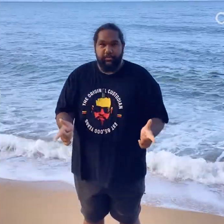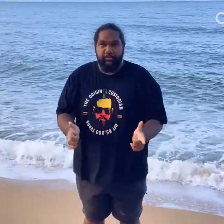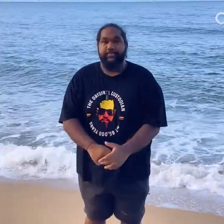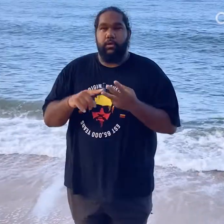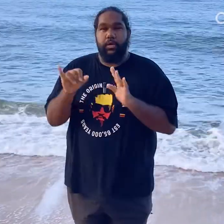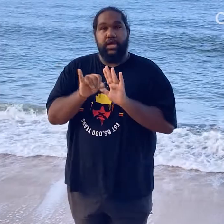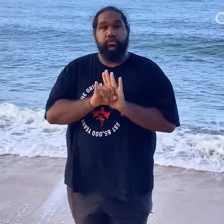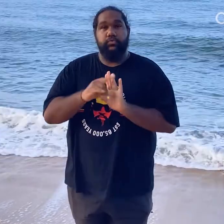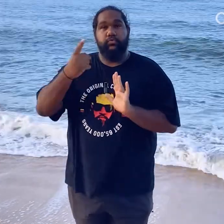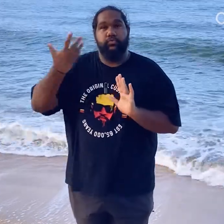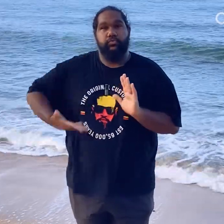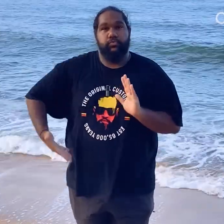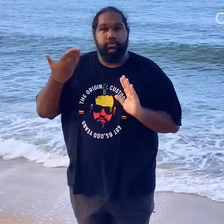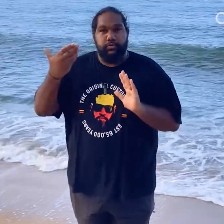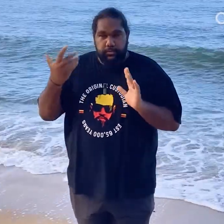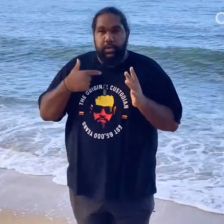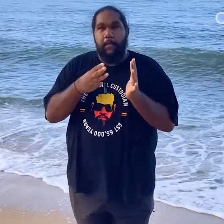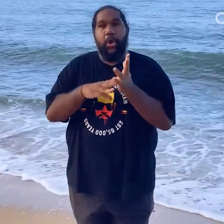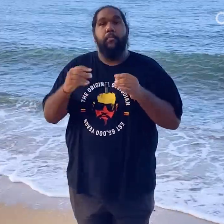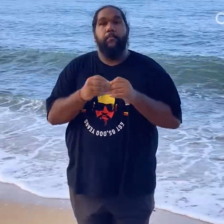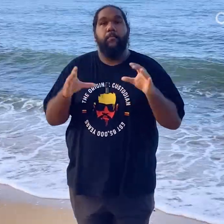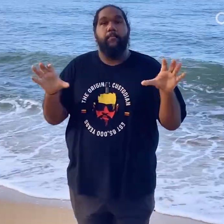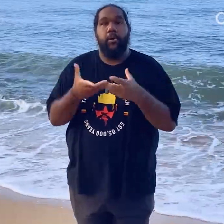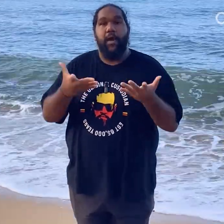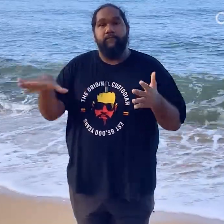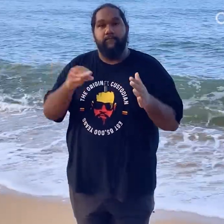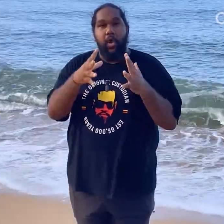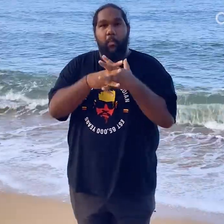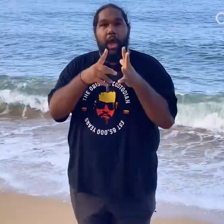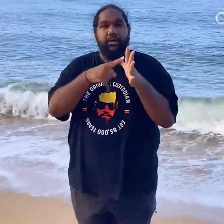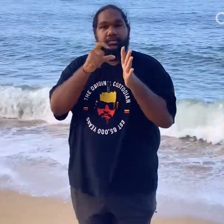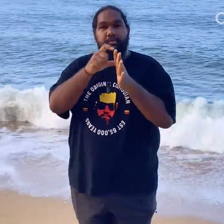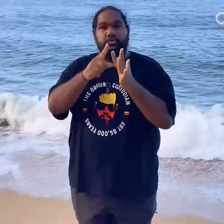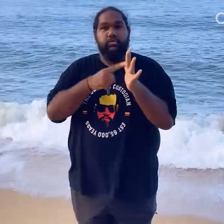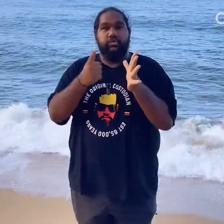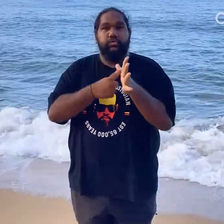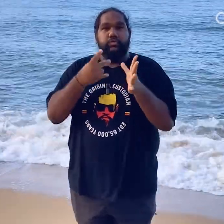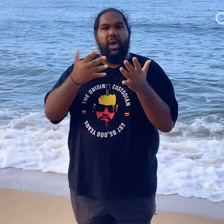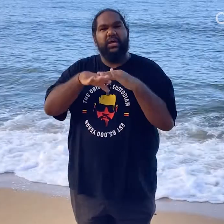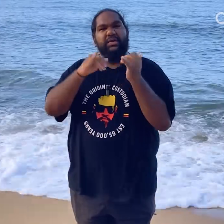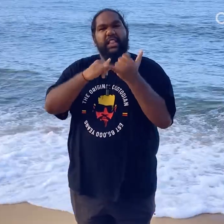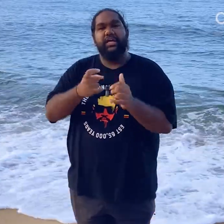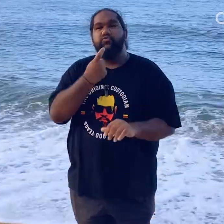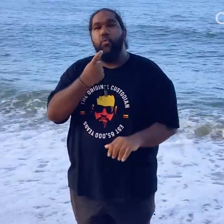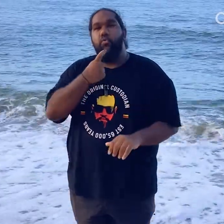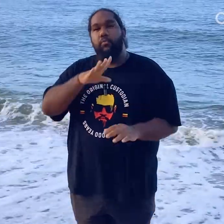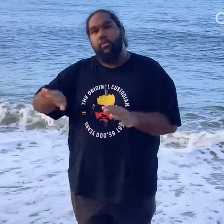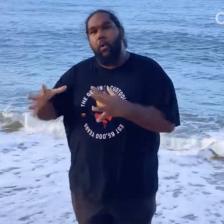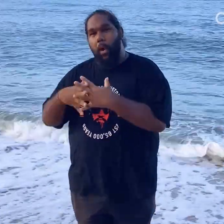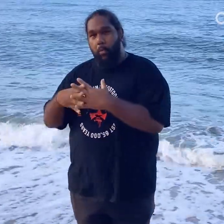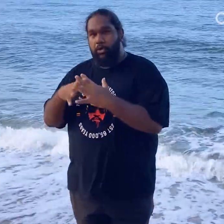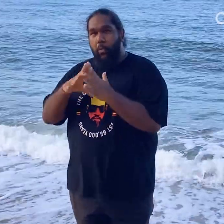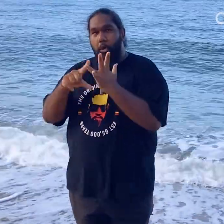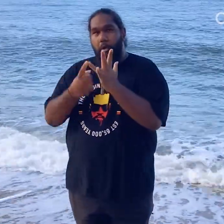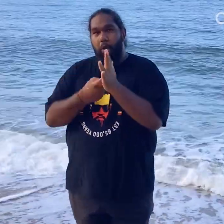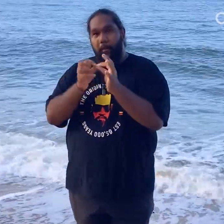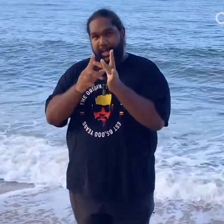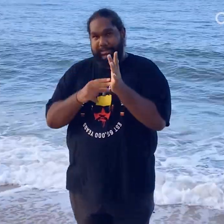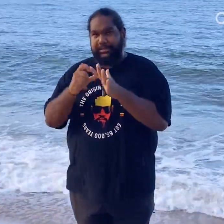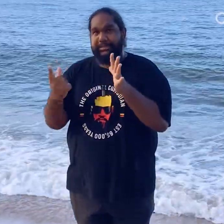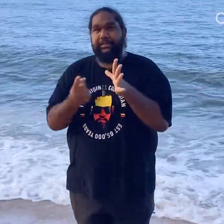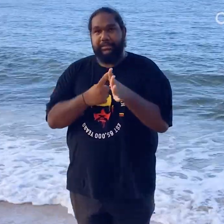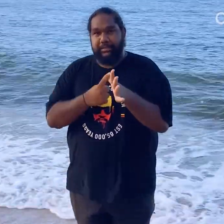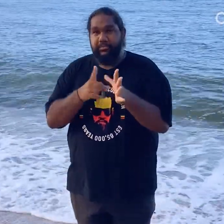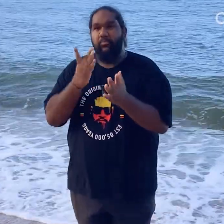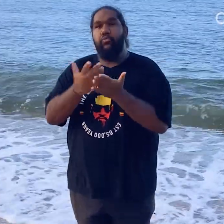from the Wadja-Wadji mob located in the Southern rocks near Woorabinda.